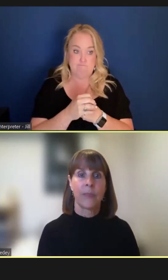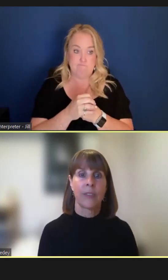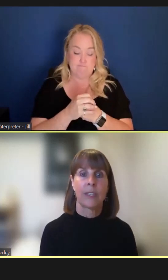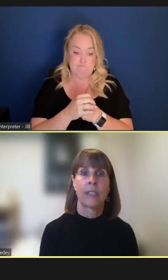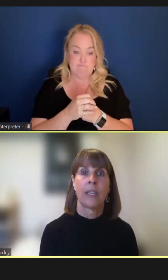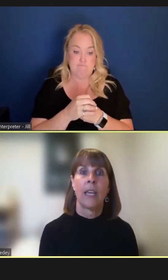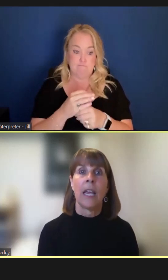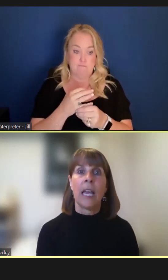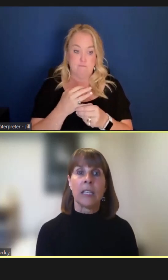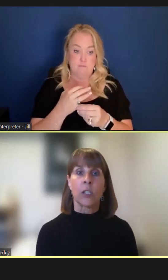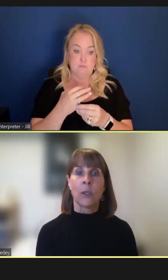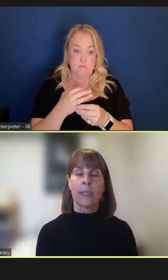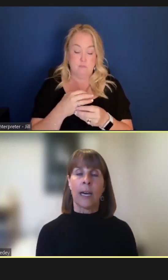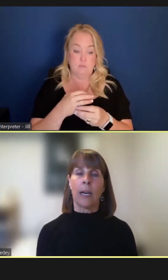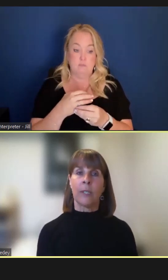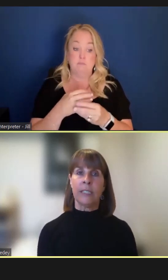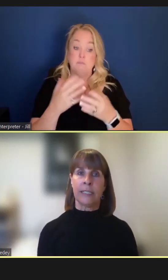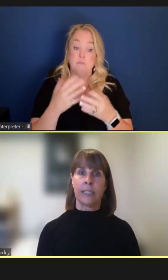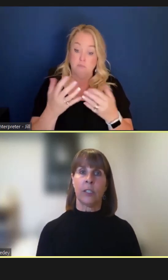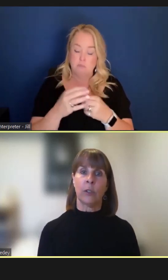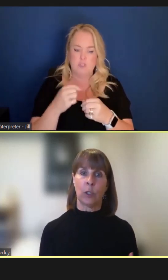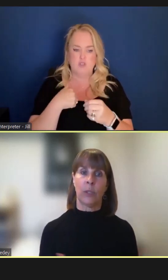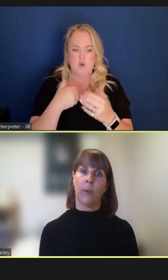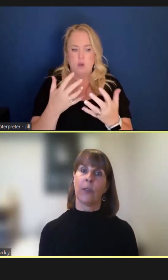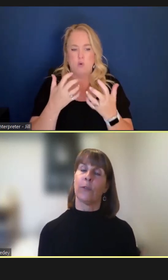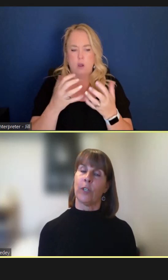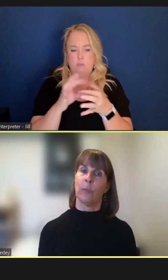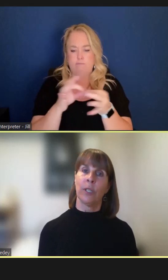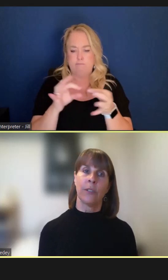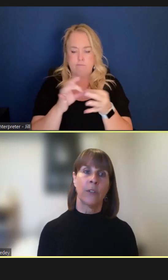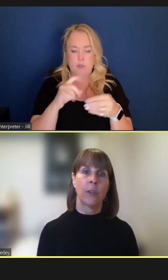outcomes so I want to just tell you a little bit about the framework for the